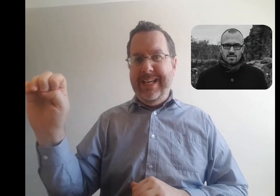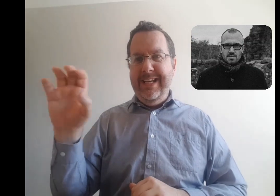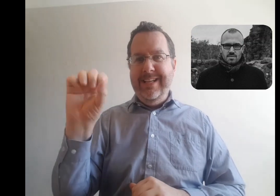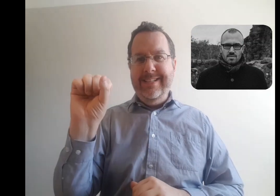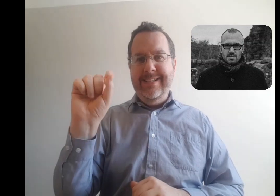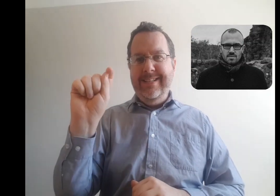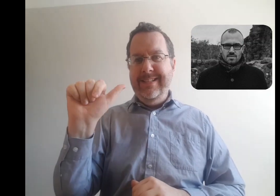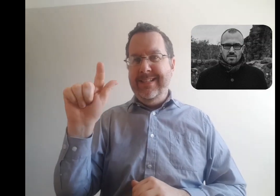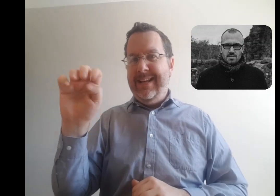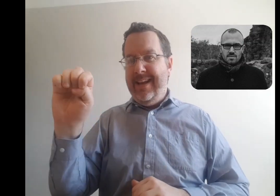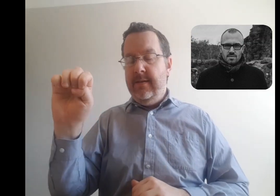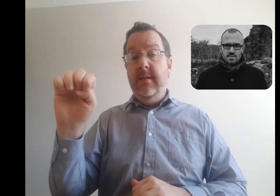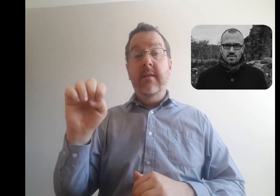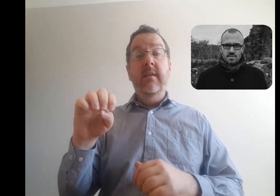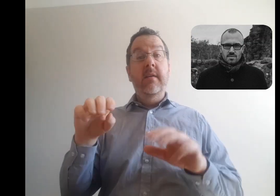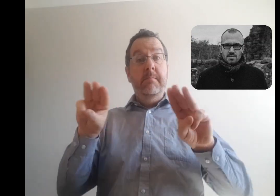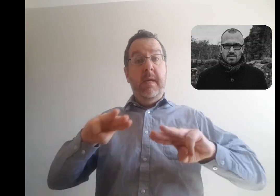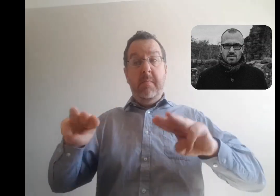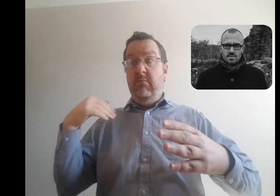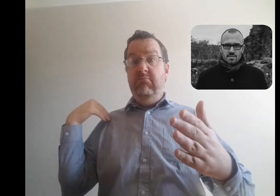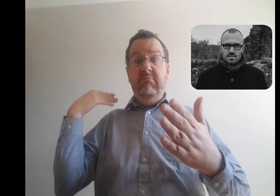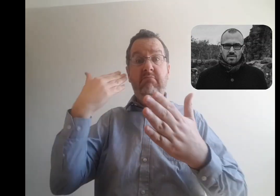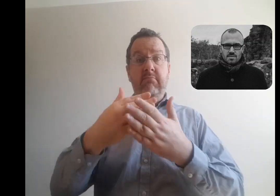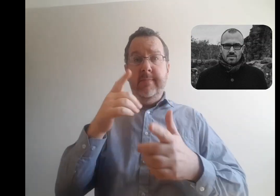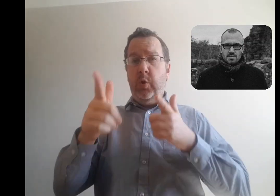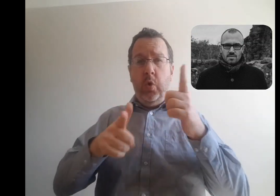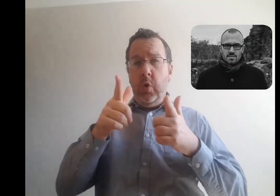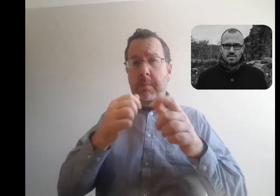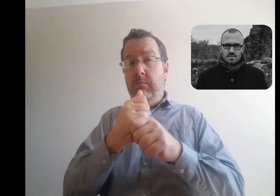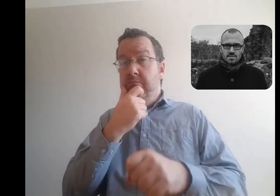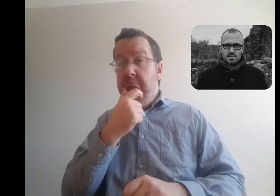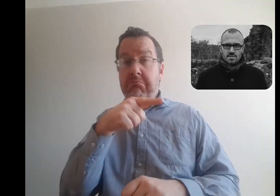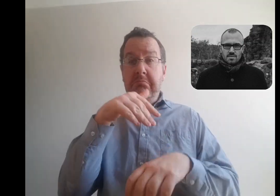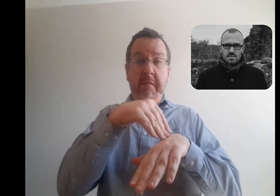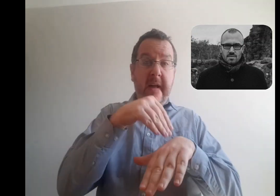Historians have long debated what impact this had on the economy and wider society.